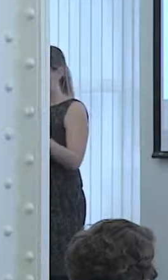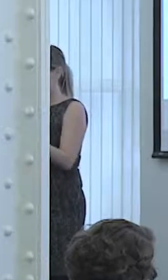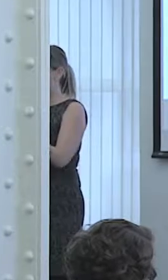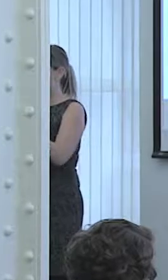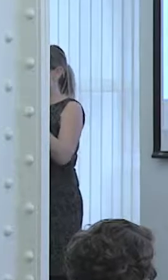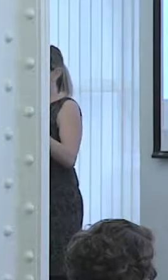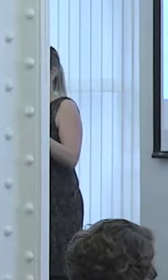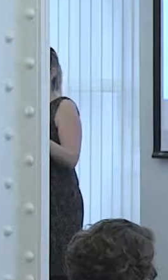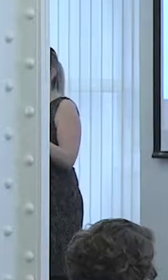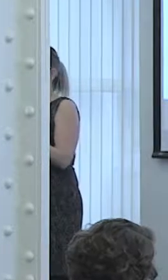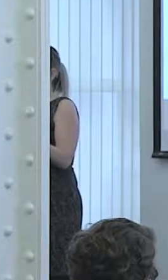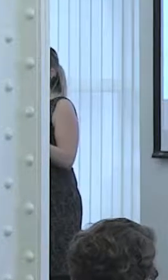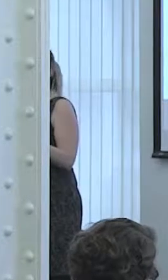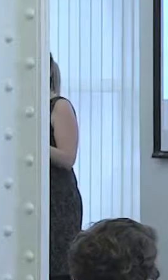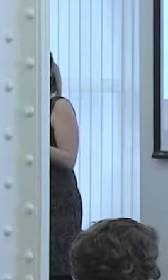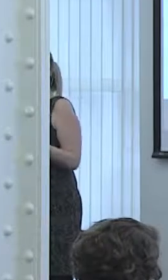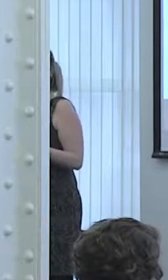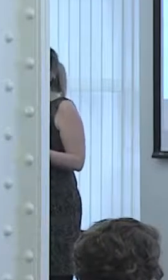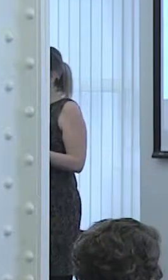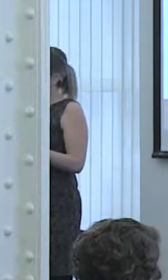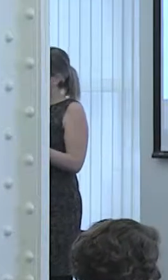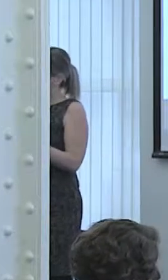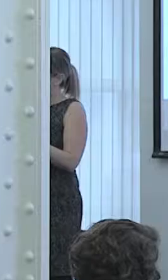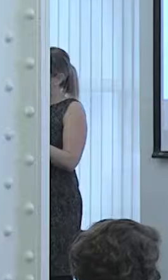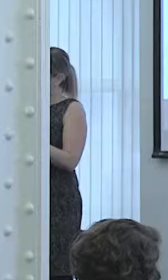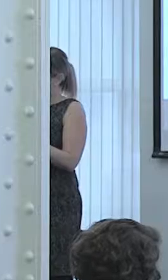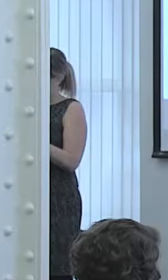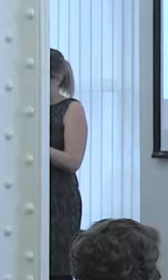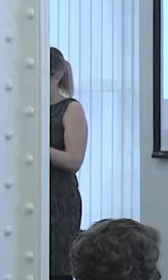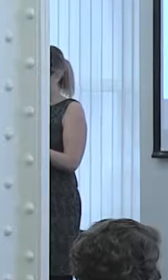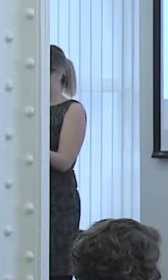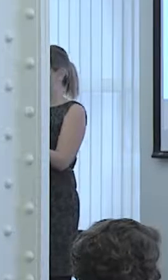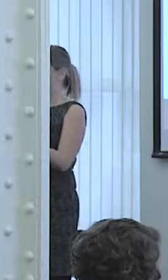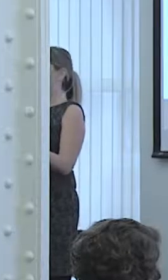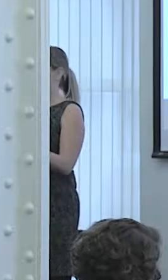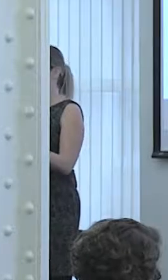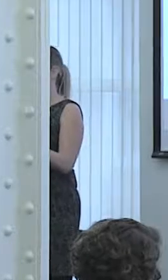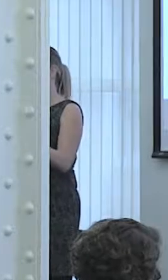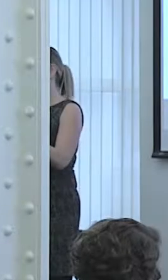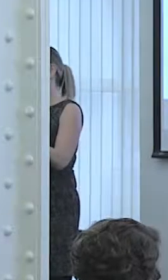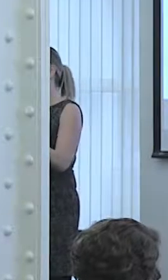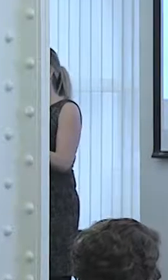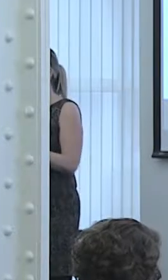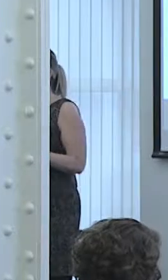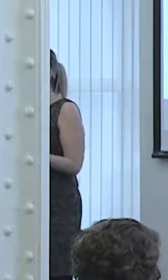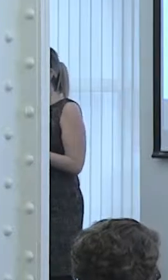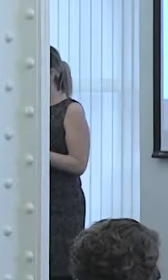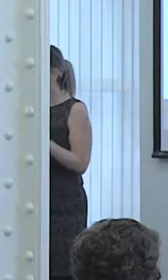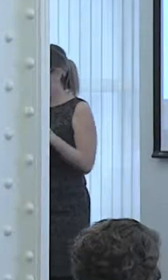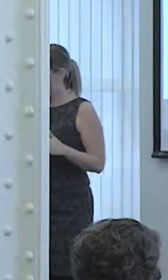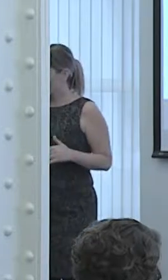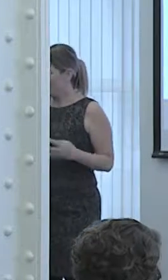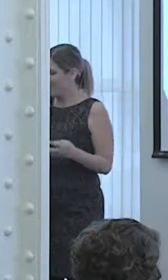or at least solidly middle-class, to the point that, you can have a nice house with a white picket fence, and you might have